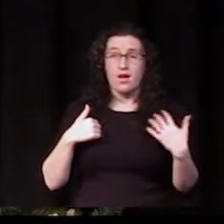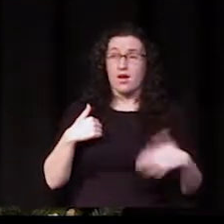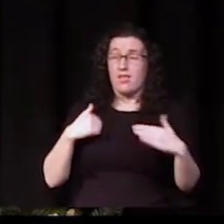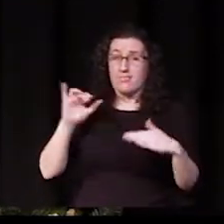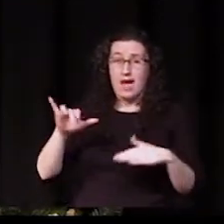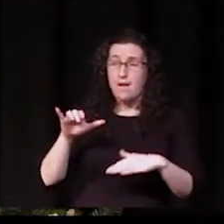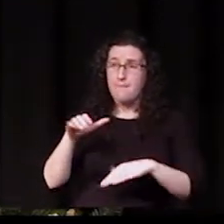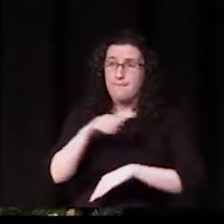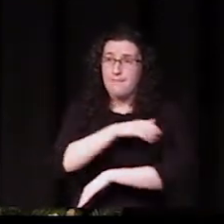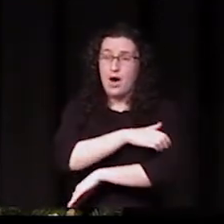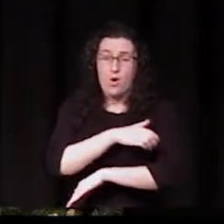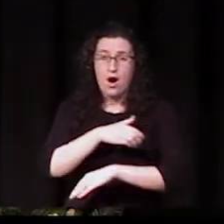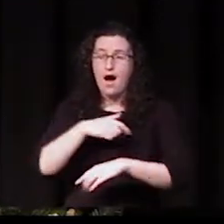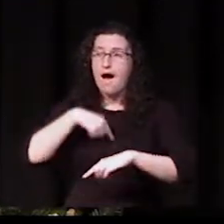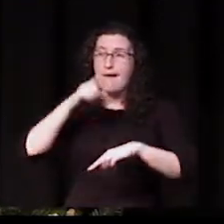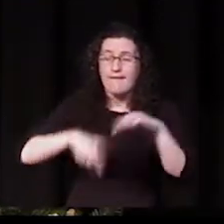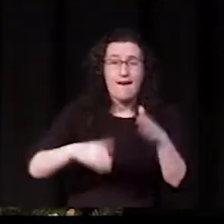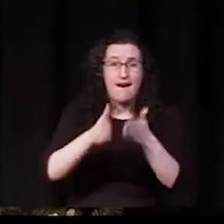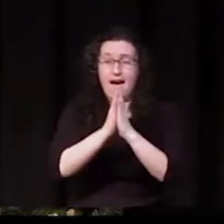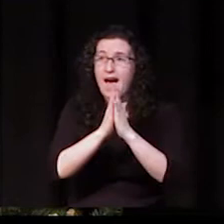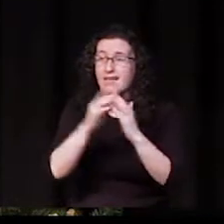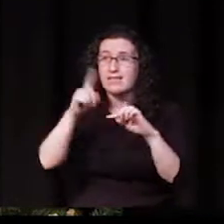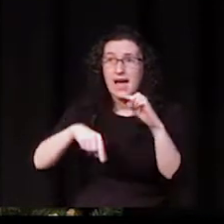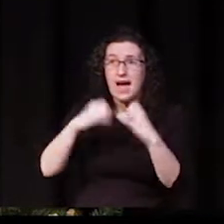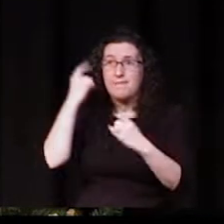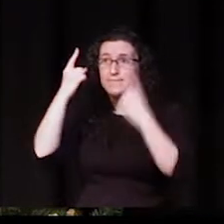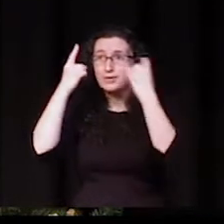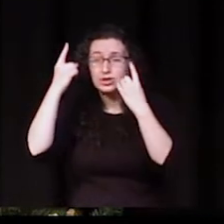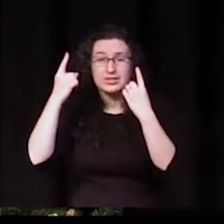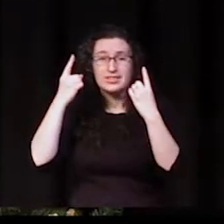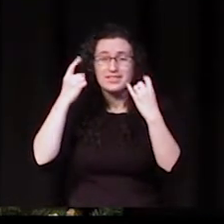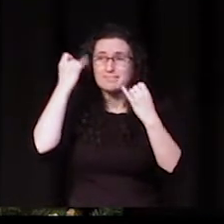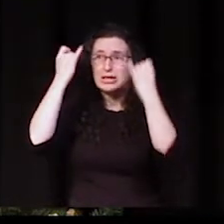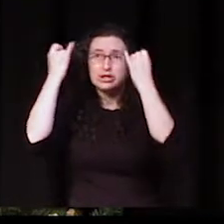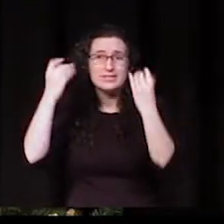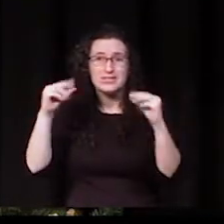that I could ever ask or imagine. No, I don't understand all the mysteries of God,